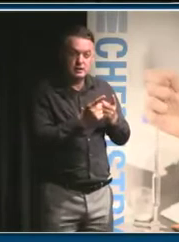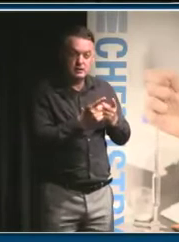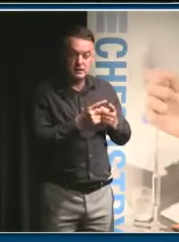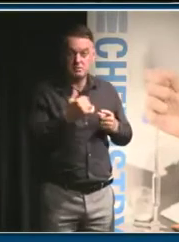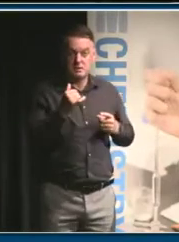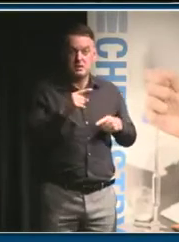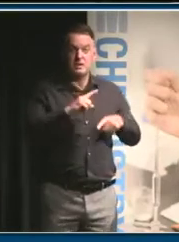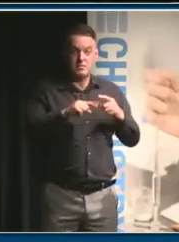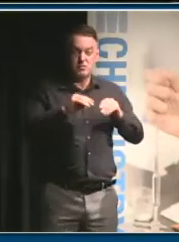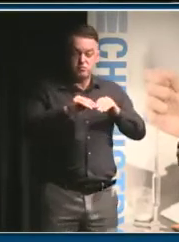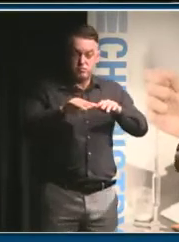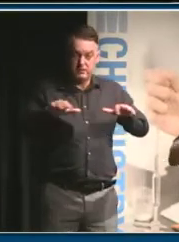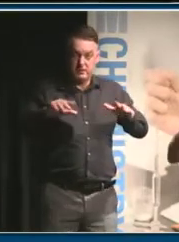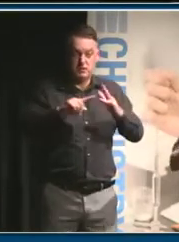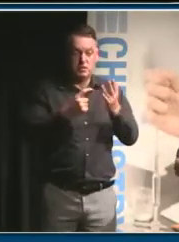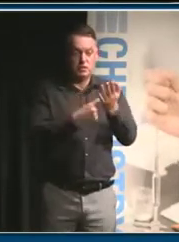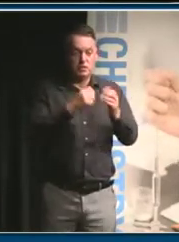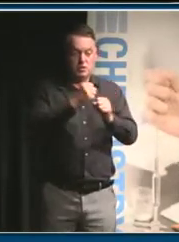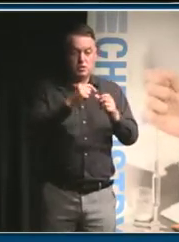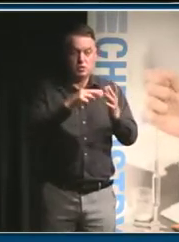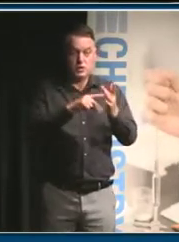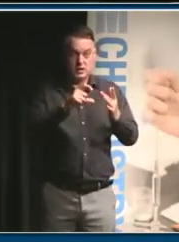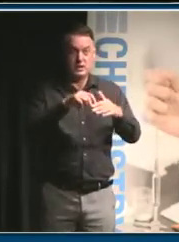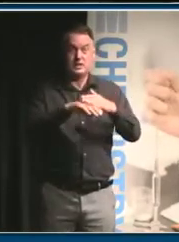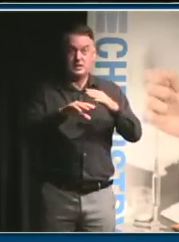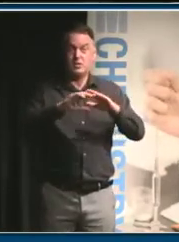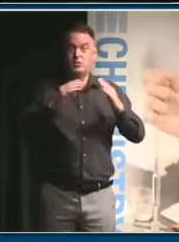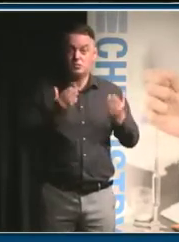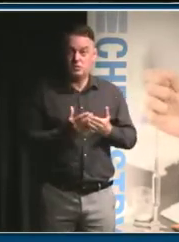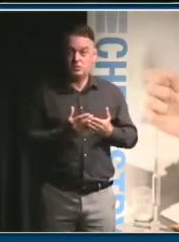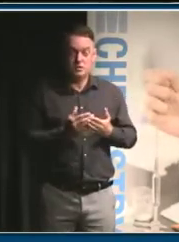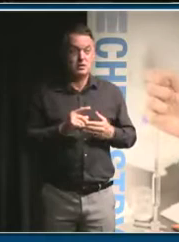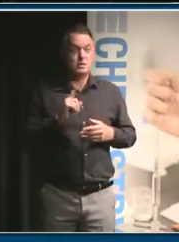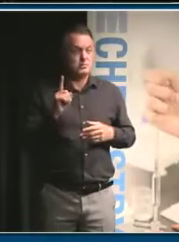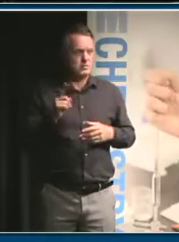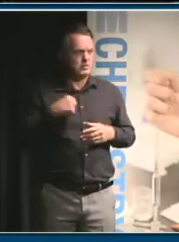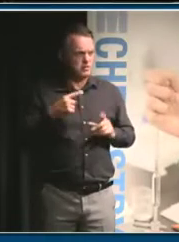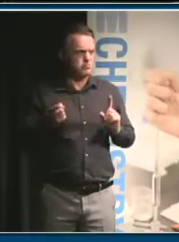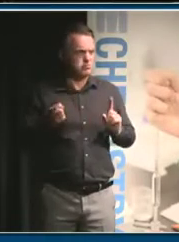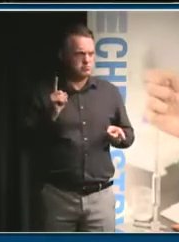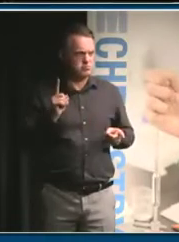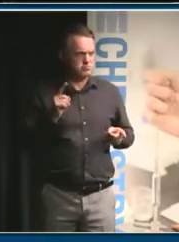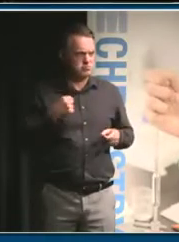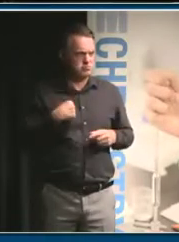synthetic organic chemist my age in industry and I realised I had no idea what made a molecule toxic.